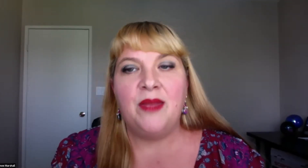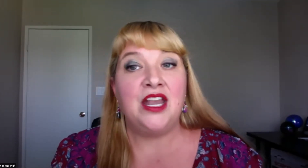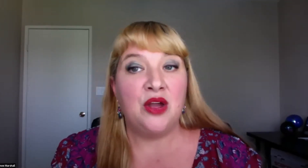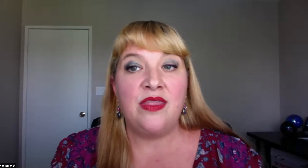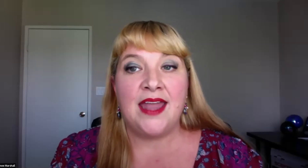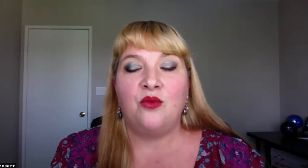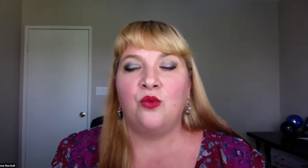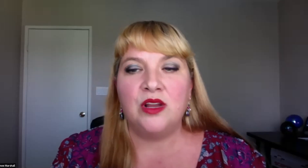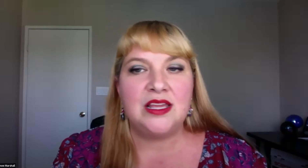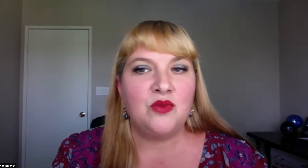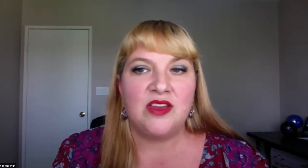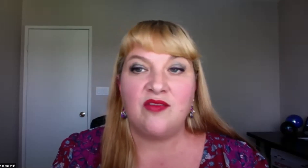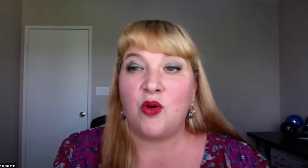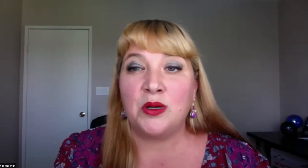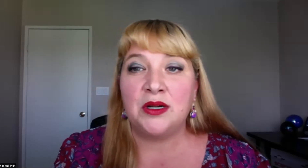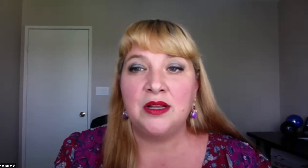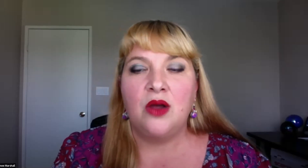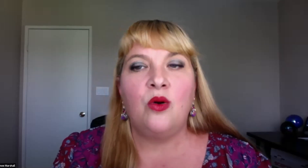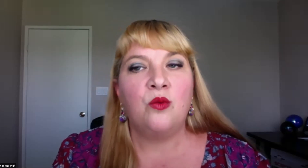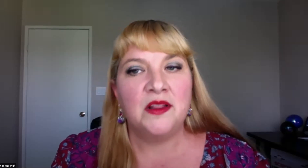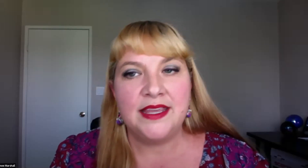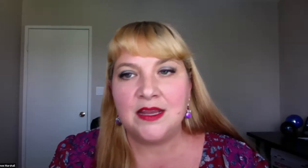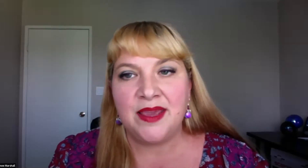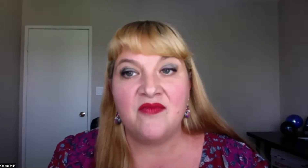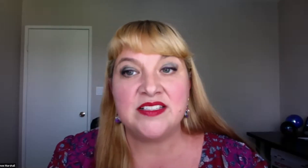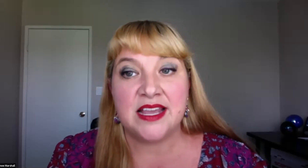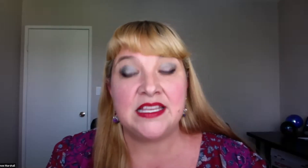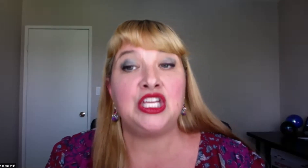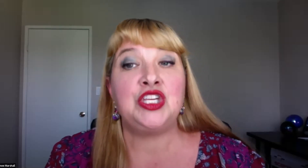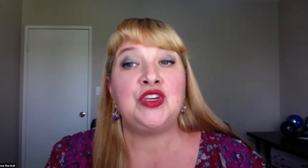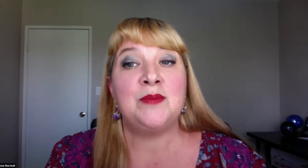Renee Marshall: And know that really moving forward. We're really going to be emphasizing the human